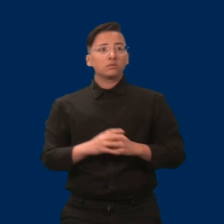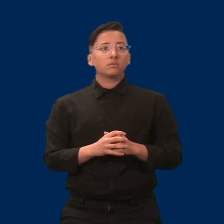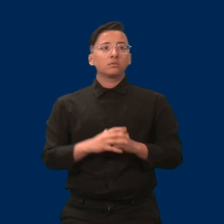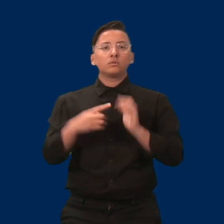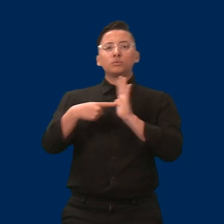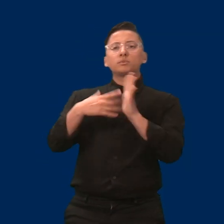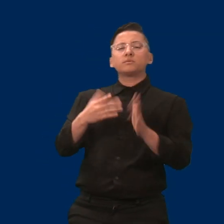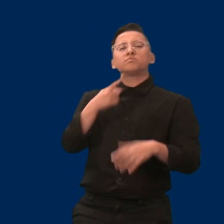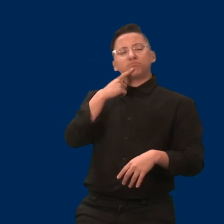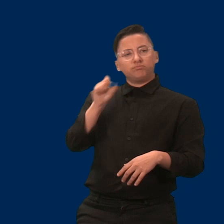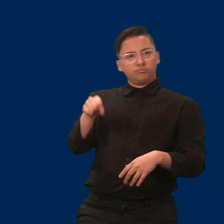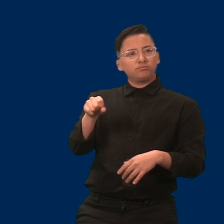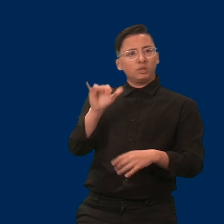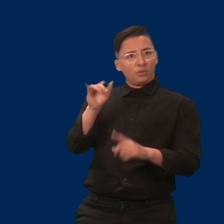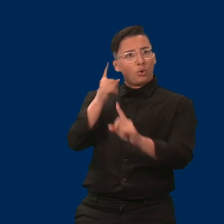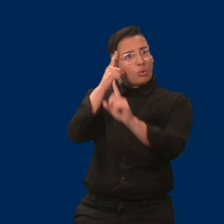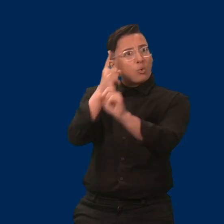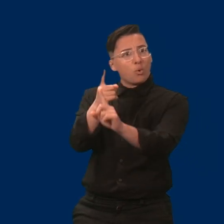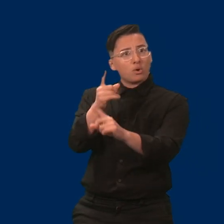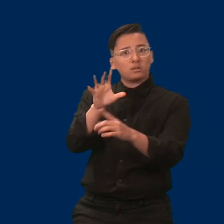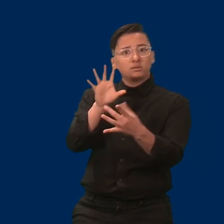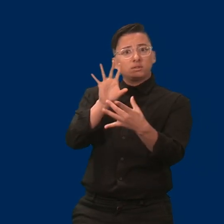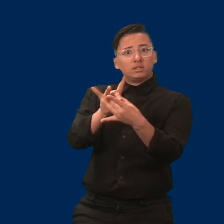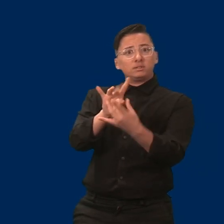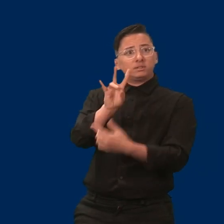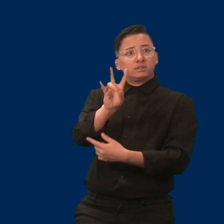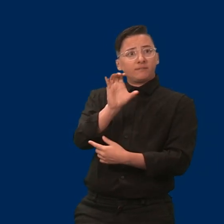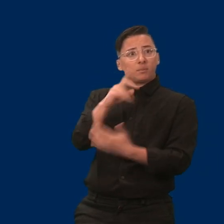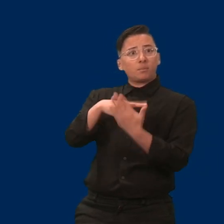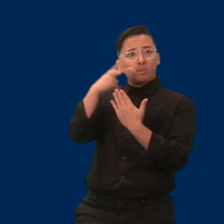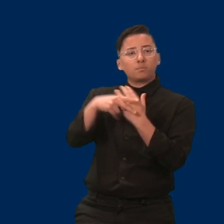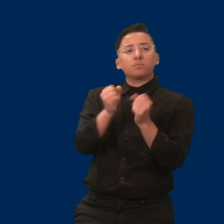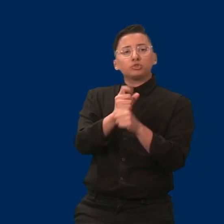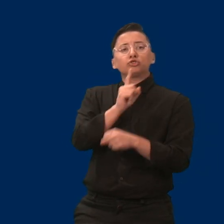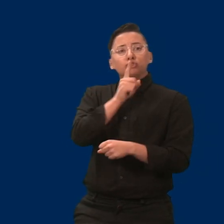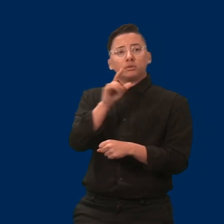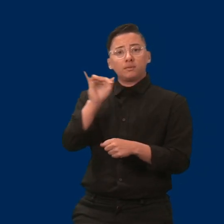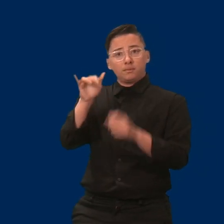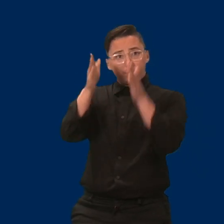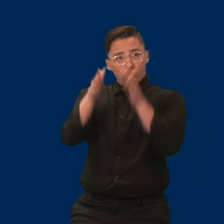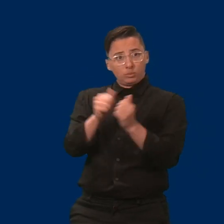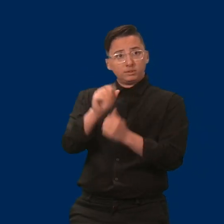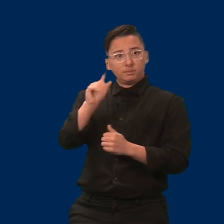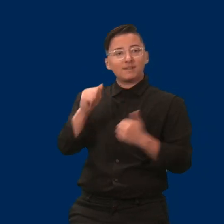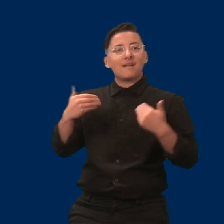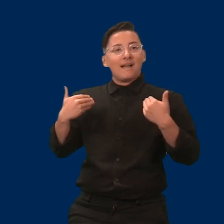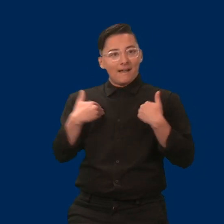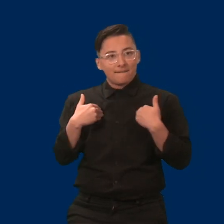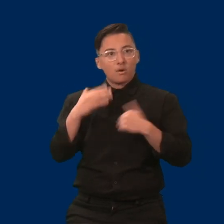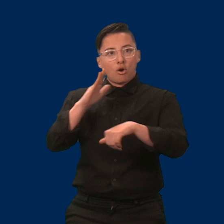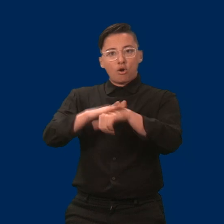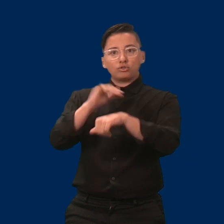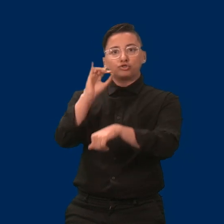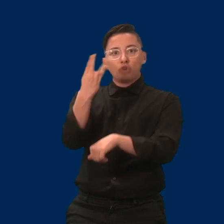is to guarantee that disabled applicants are provided with on the job trial work experience to demonstrate they can perform the job.